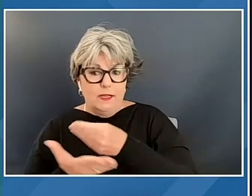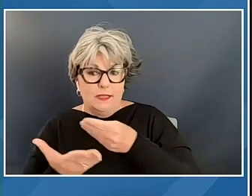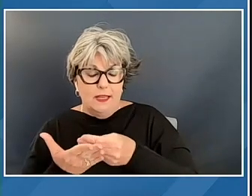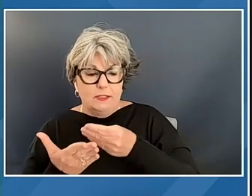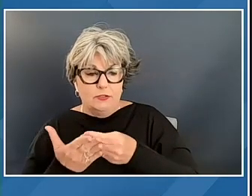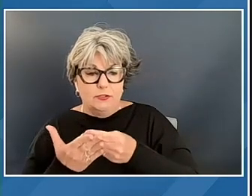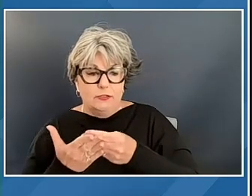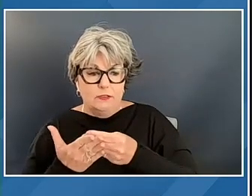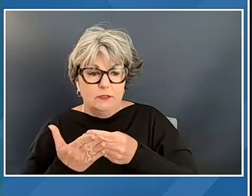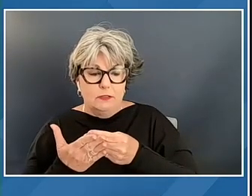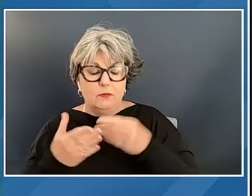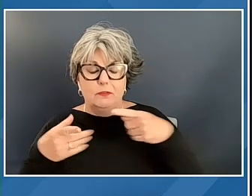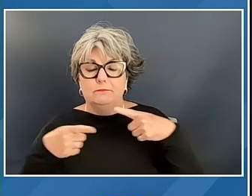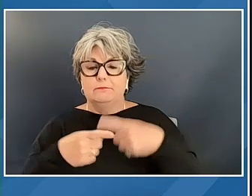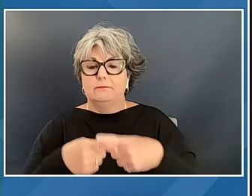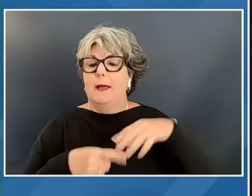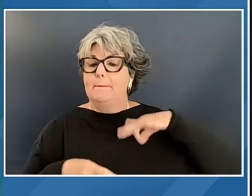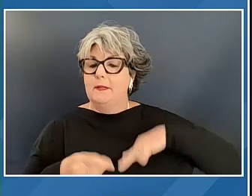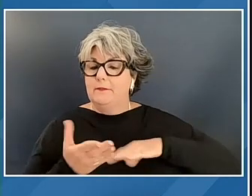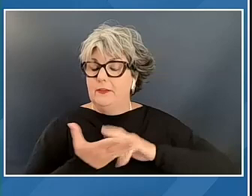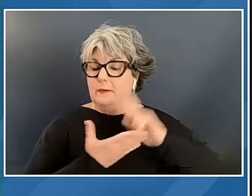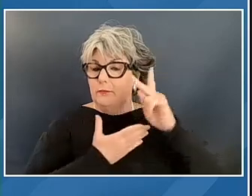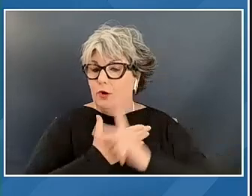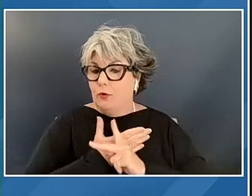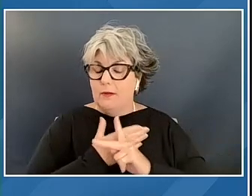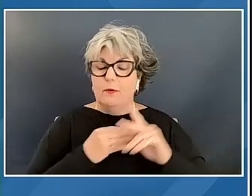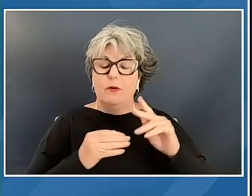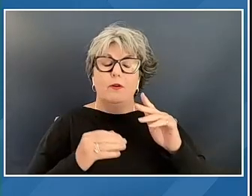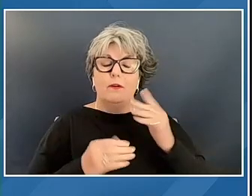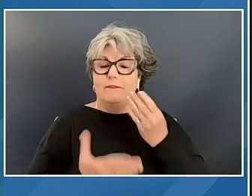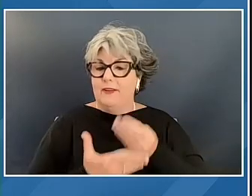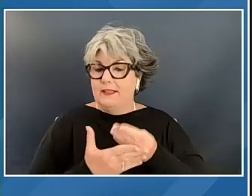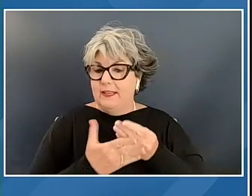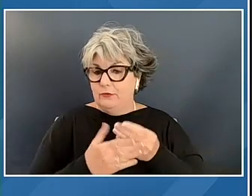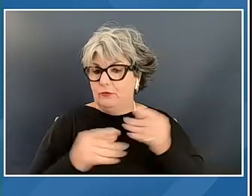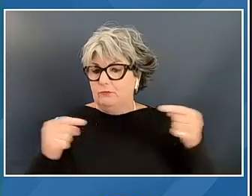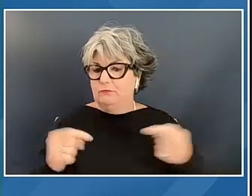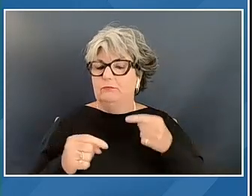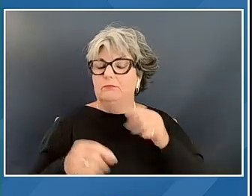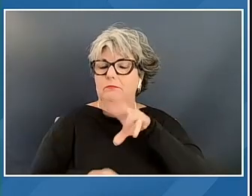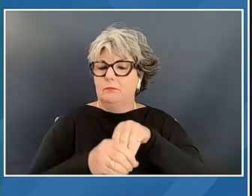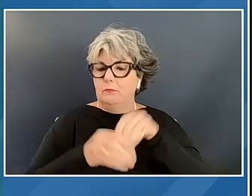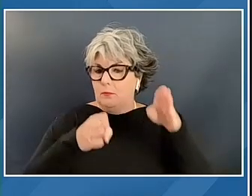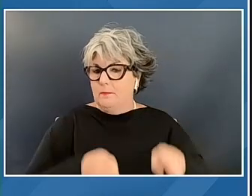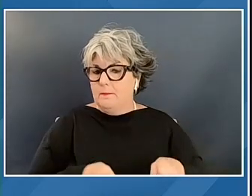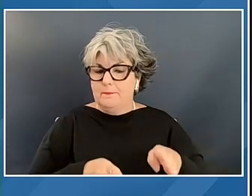purpose of a benefit program or impose financial hardship on the program participant, among other considerations.